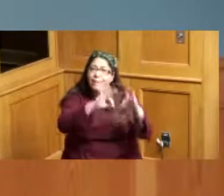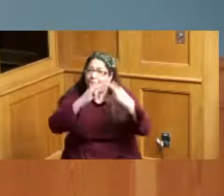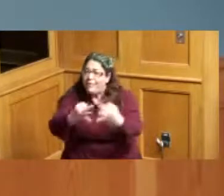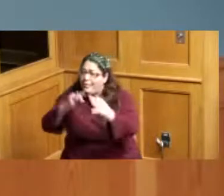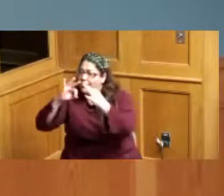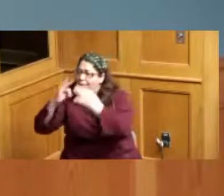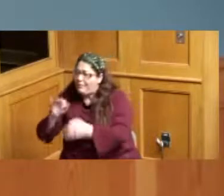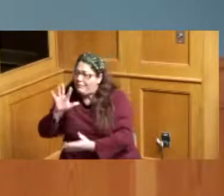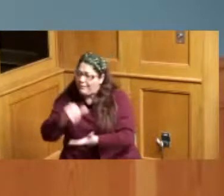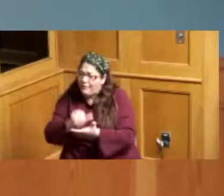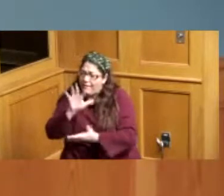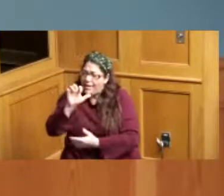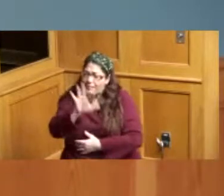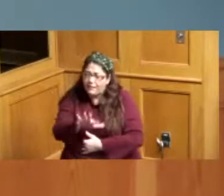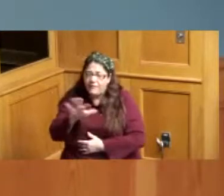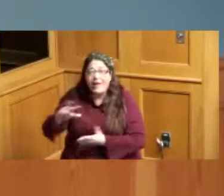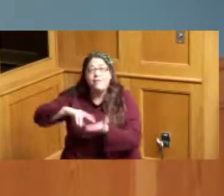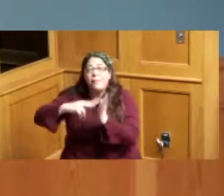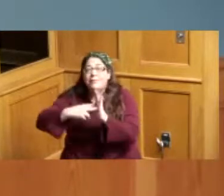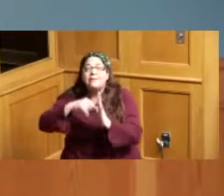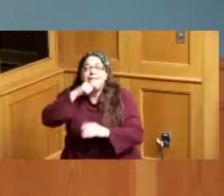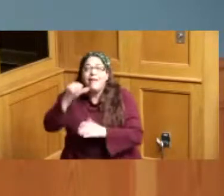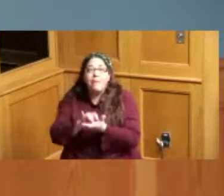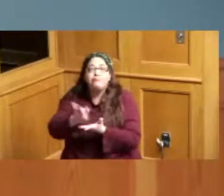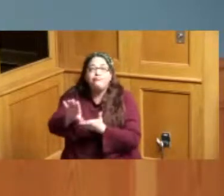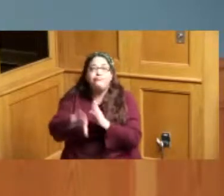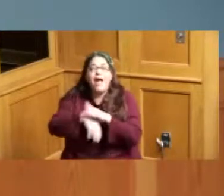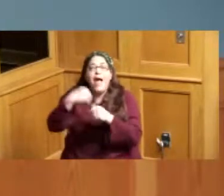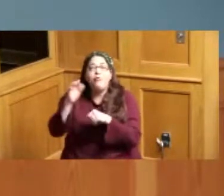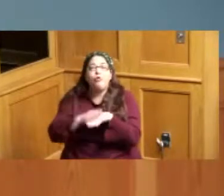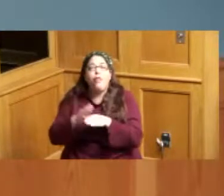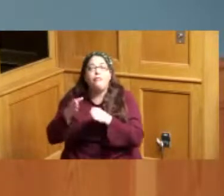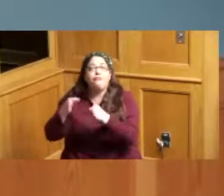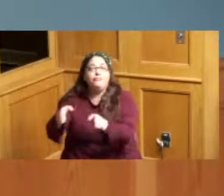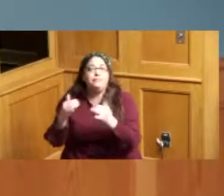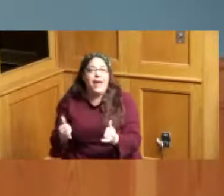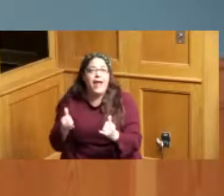not on the street now so we kind of glaze over those numbers because we asked for them